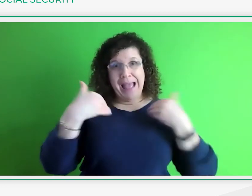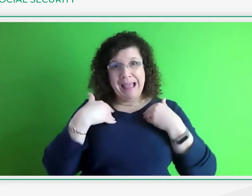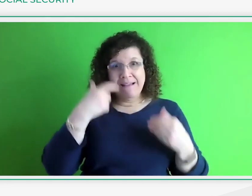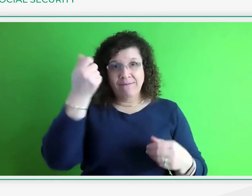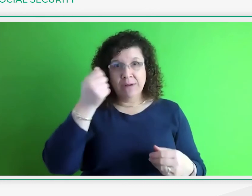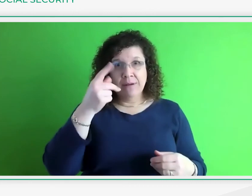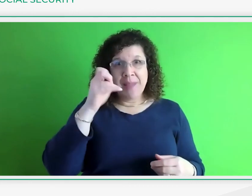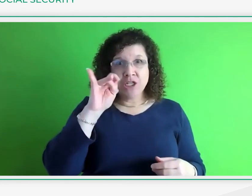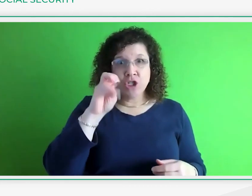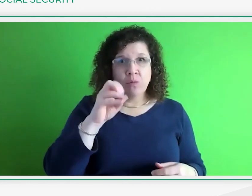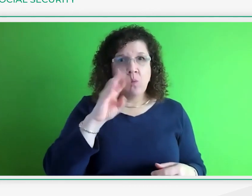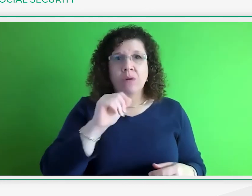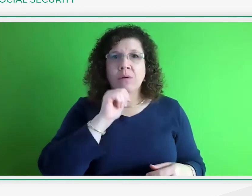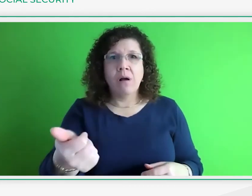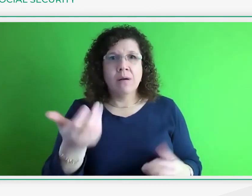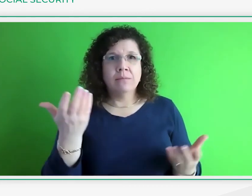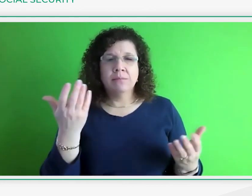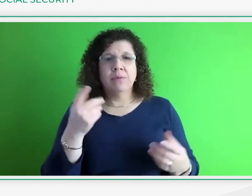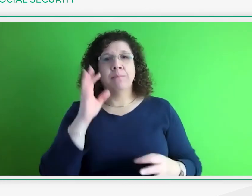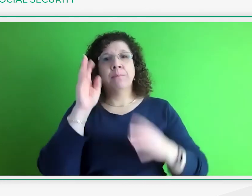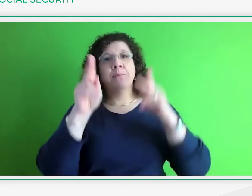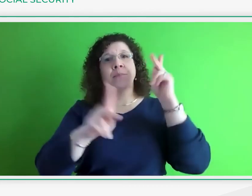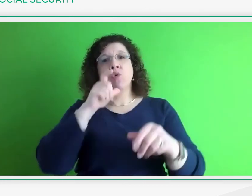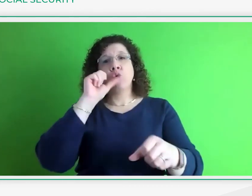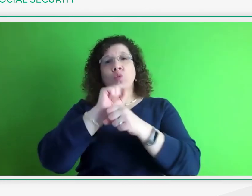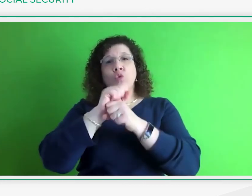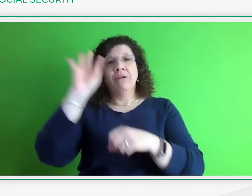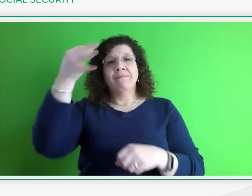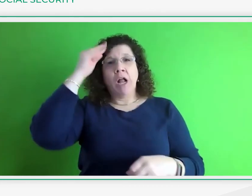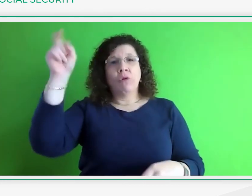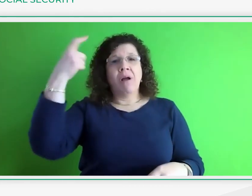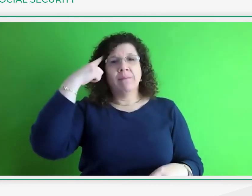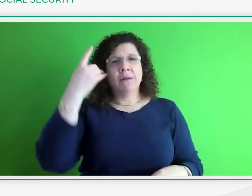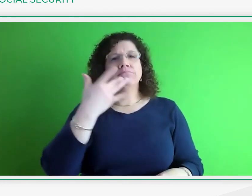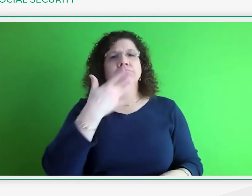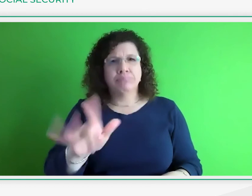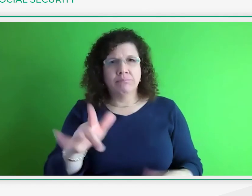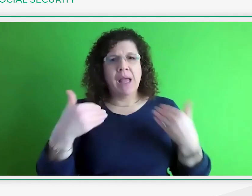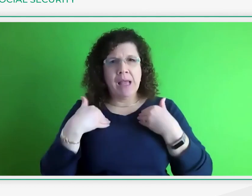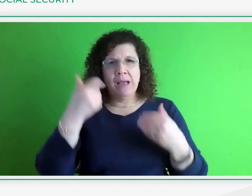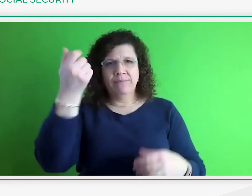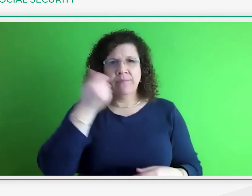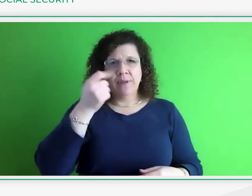Do you have a pension to draw on or not? Those different factors.